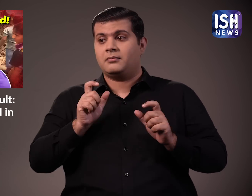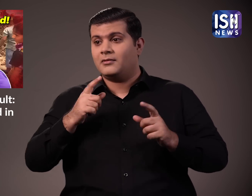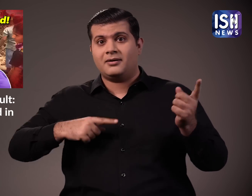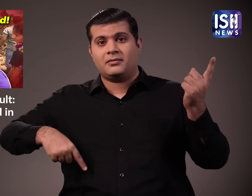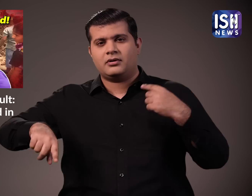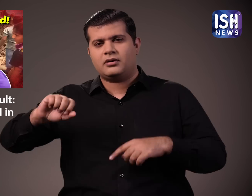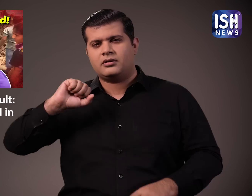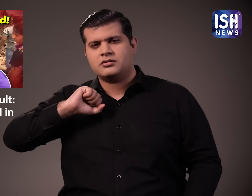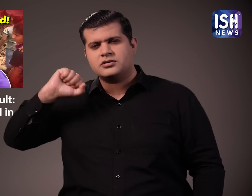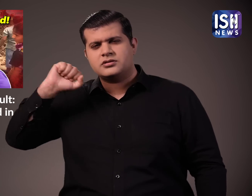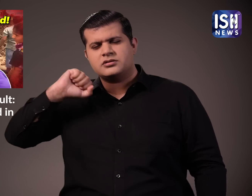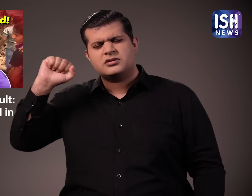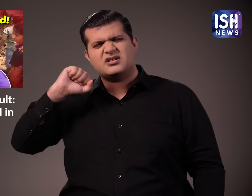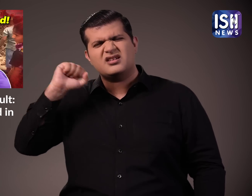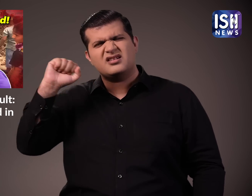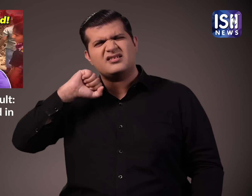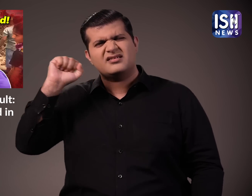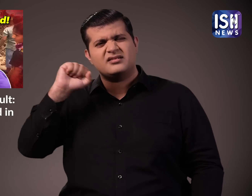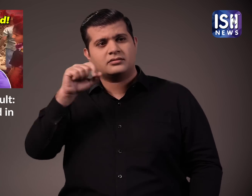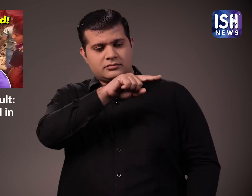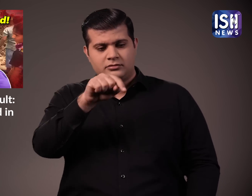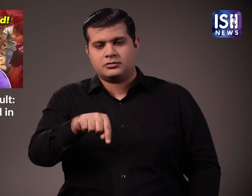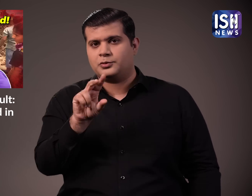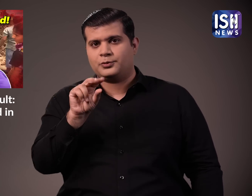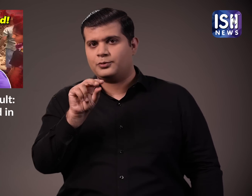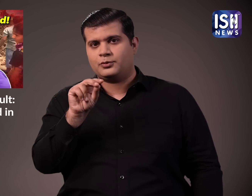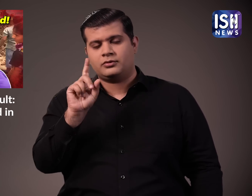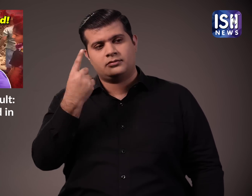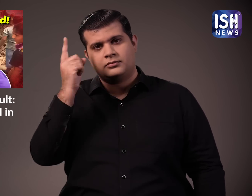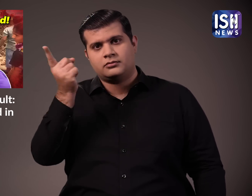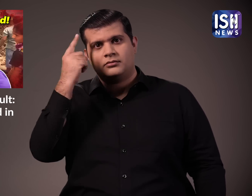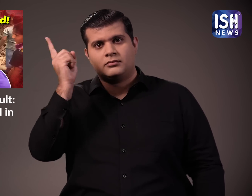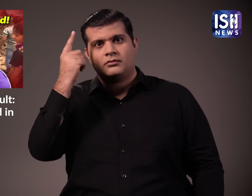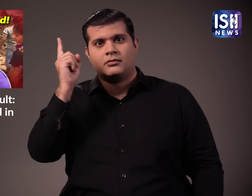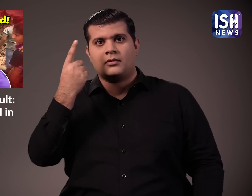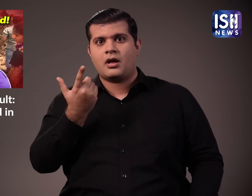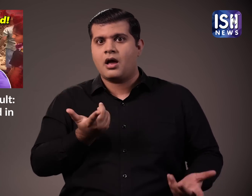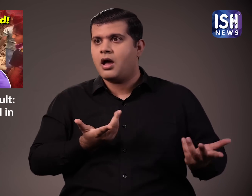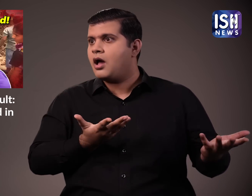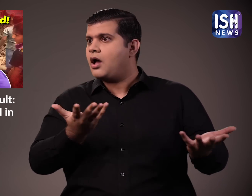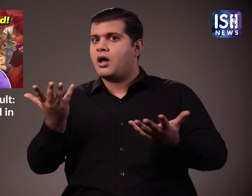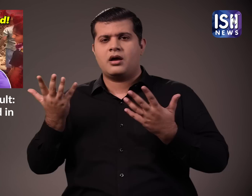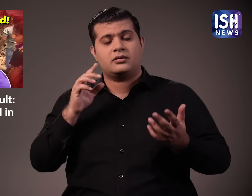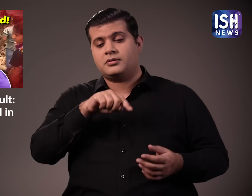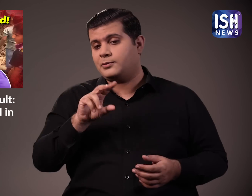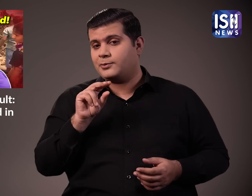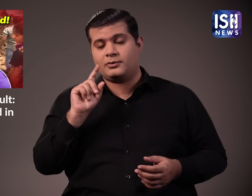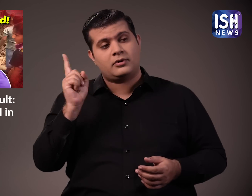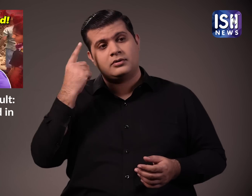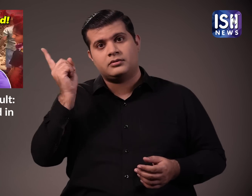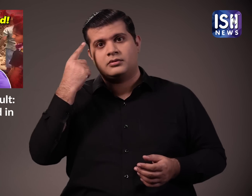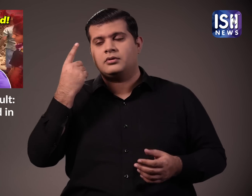However there was massive protests that his body should not be brought to Badlapur.